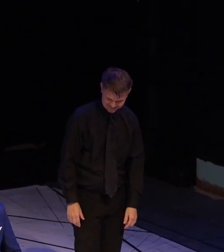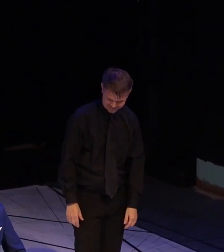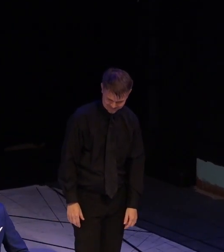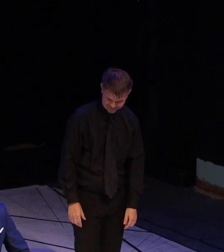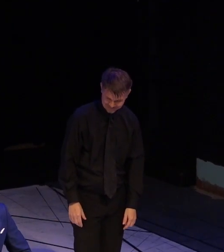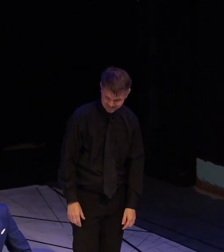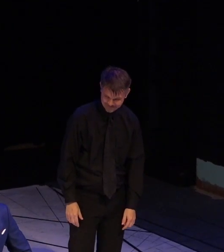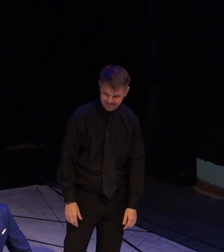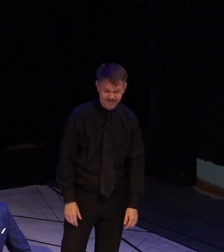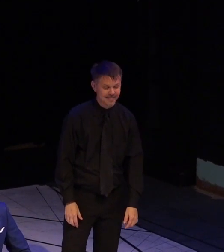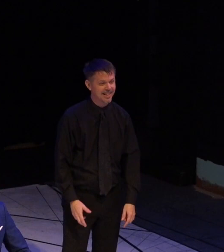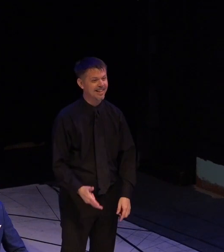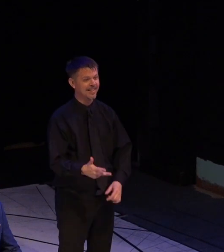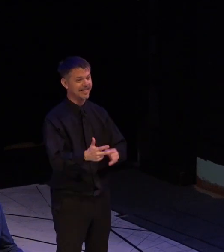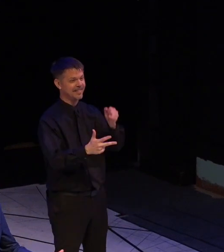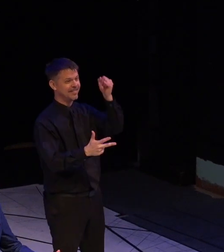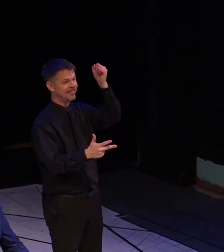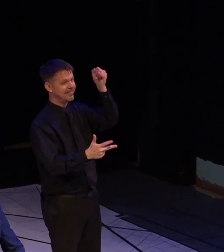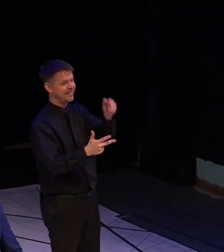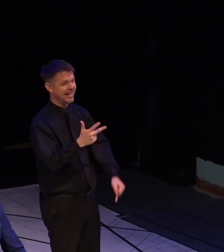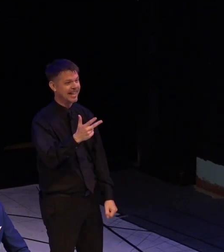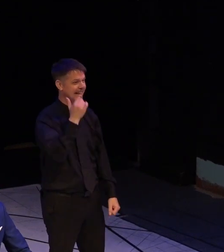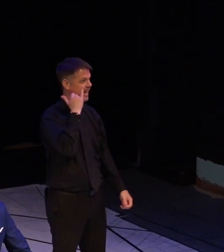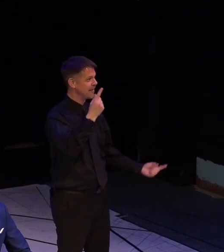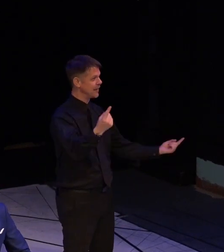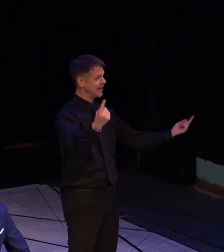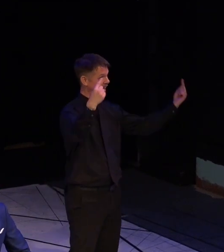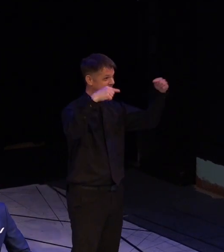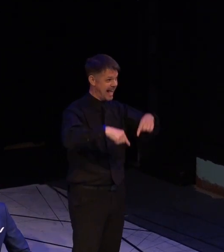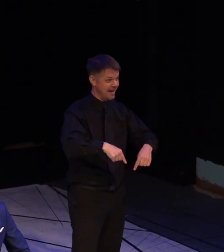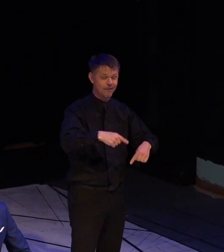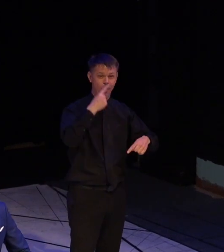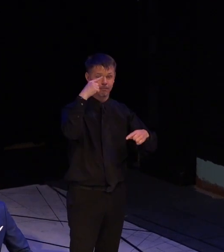And finally, if you came here tonight to broaden your perspectives, it's easy to say